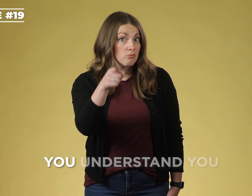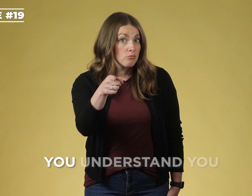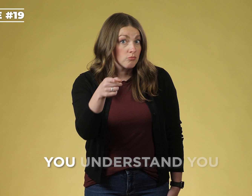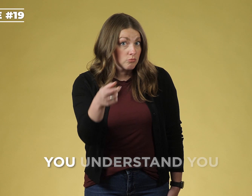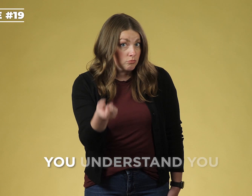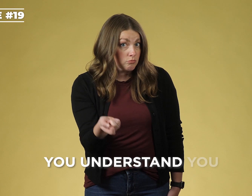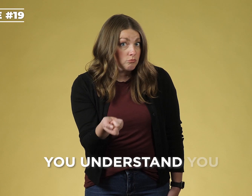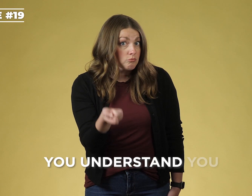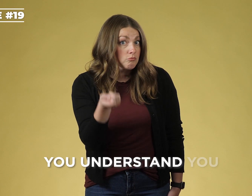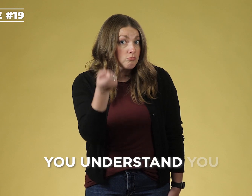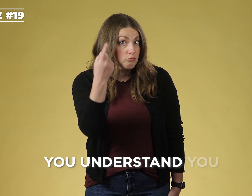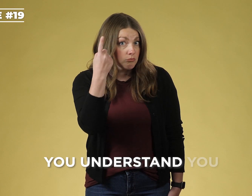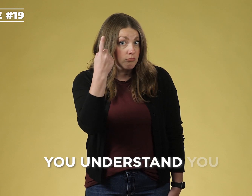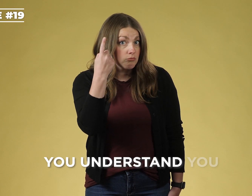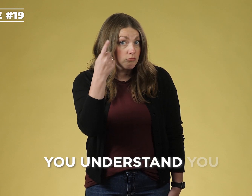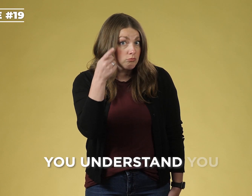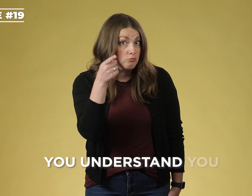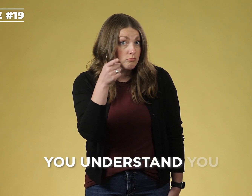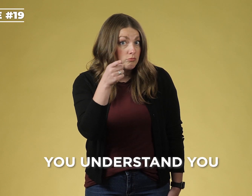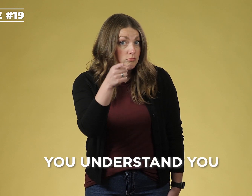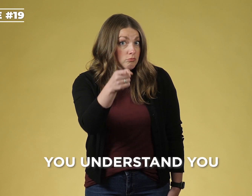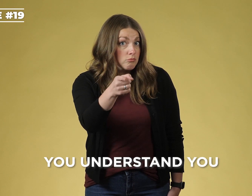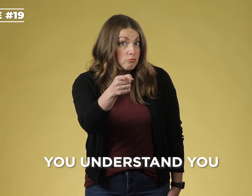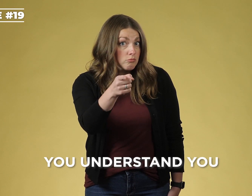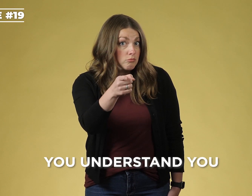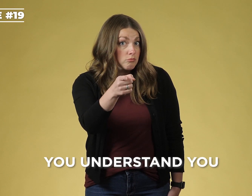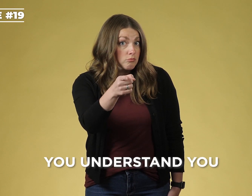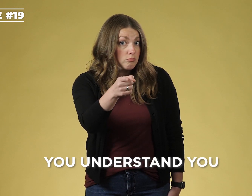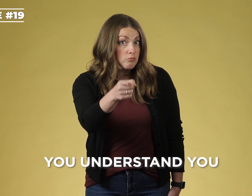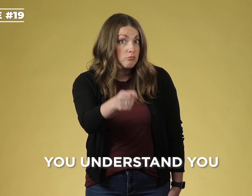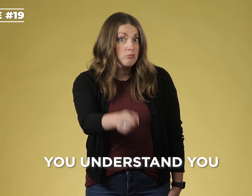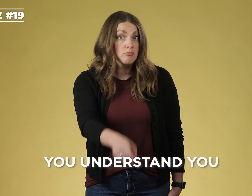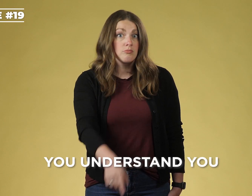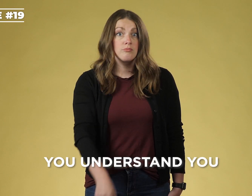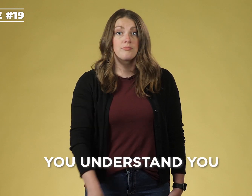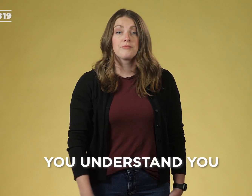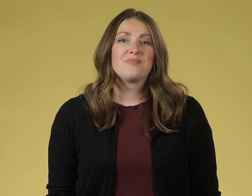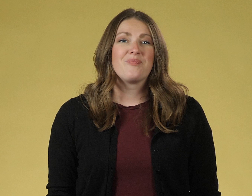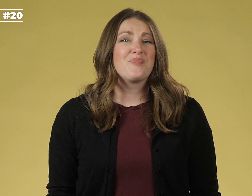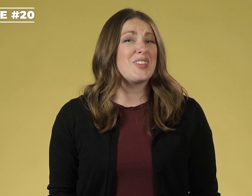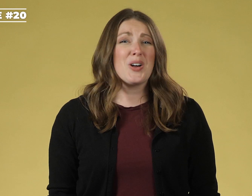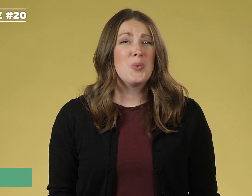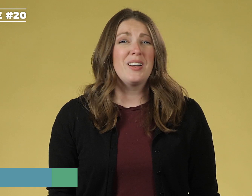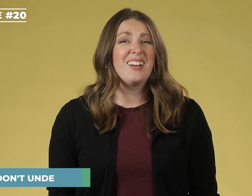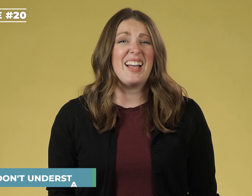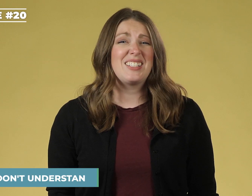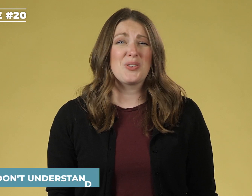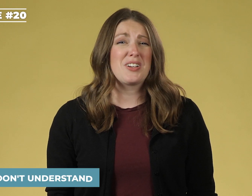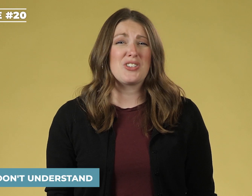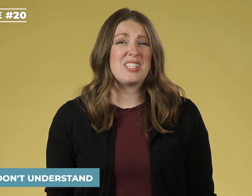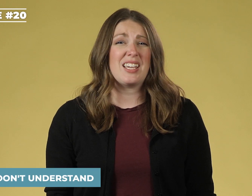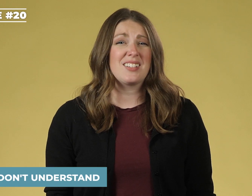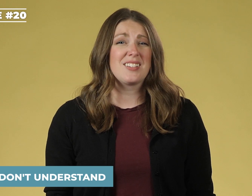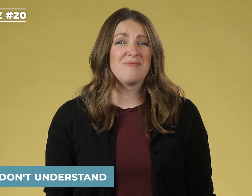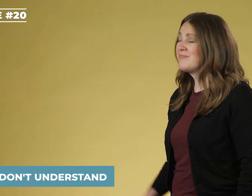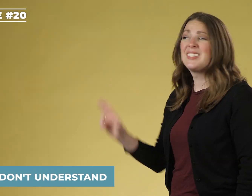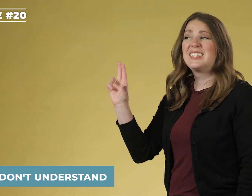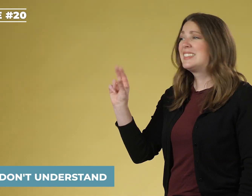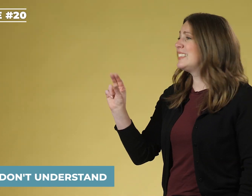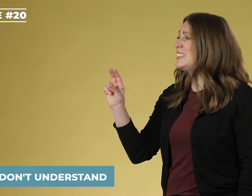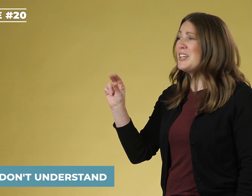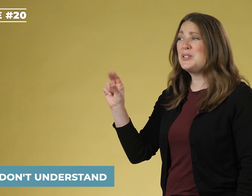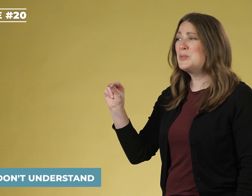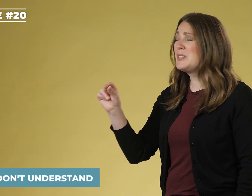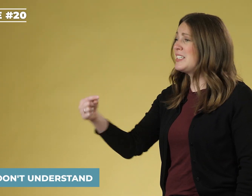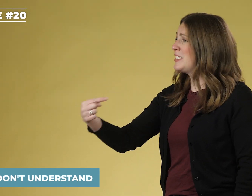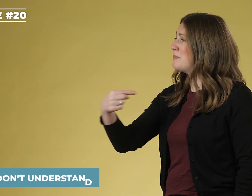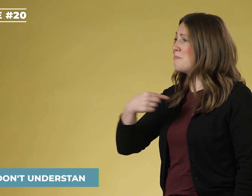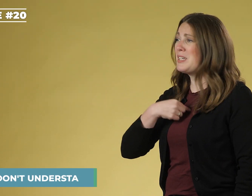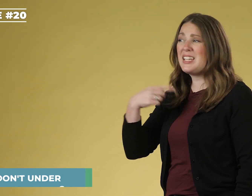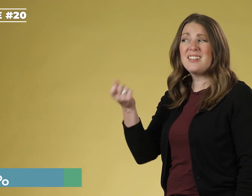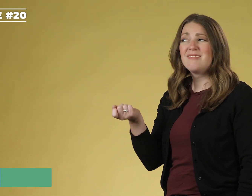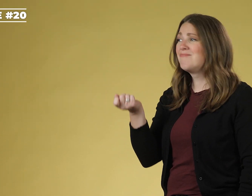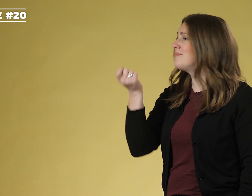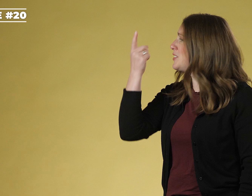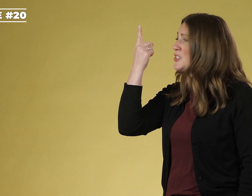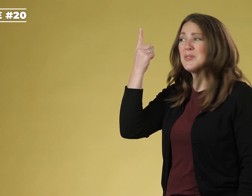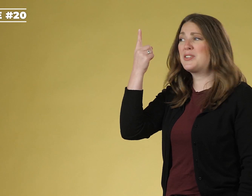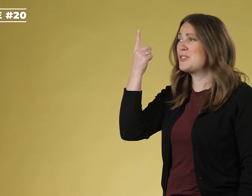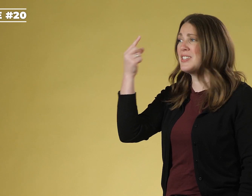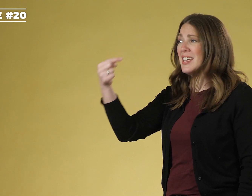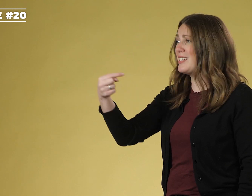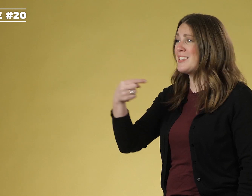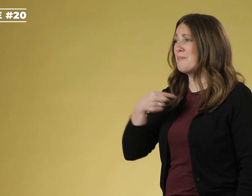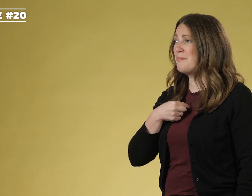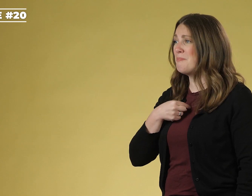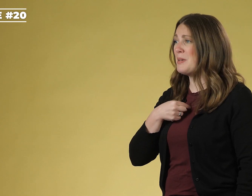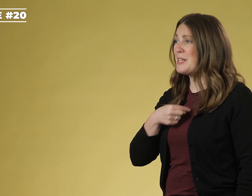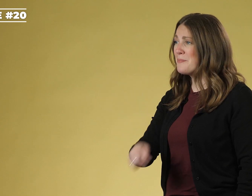No, I don't understand. 'No, me don't understand me.'